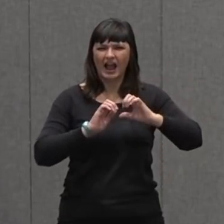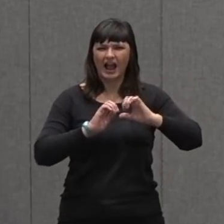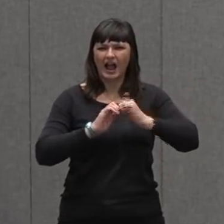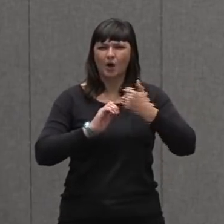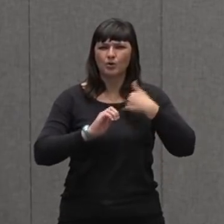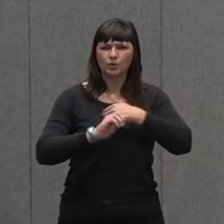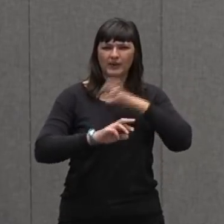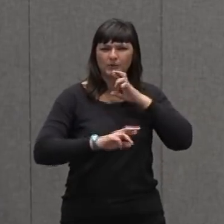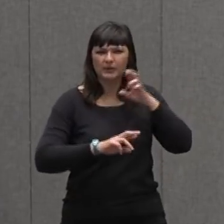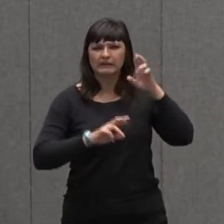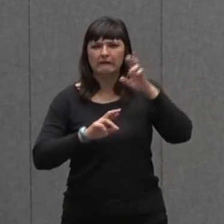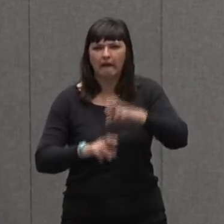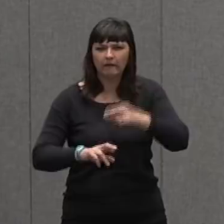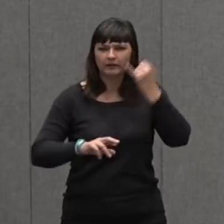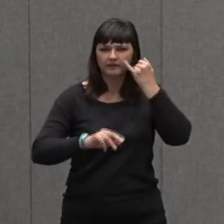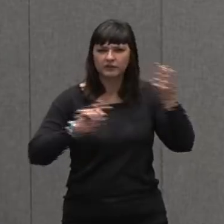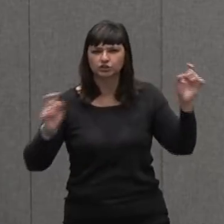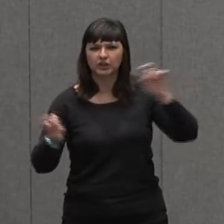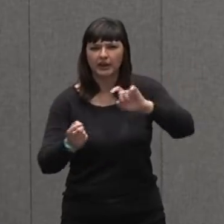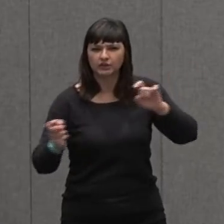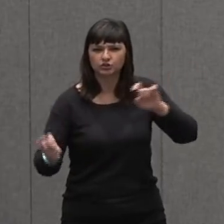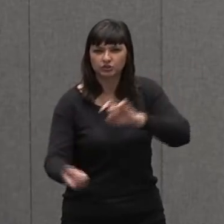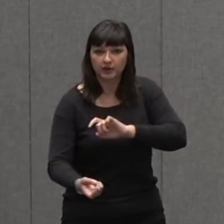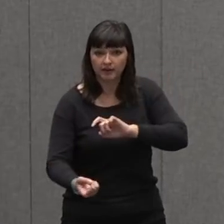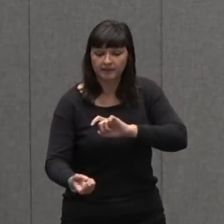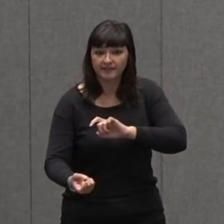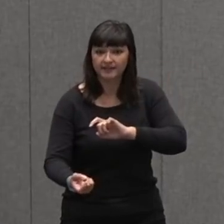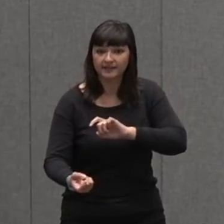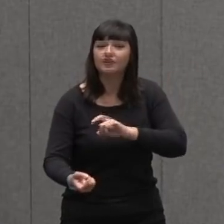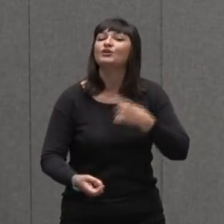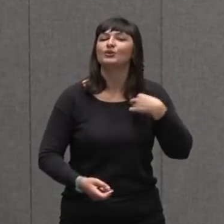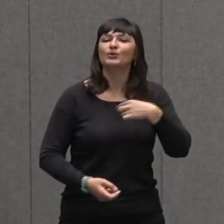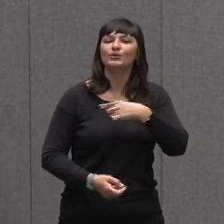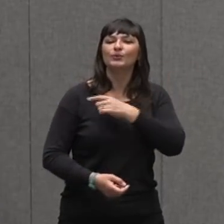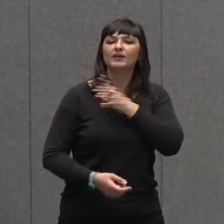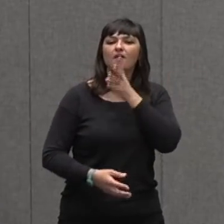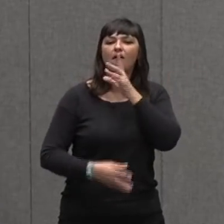And we were looking for changes in that environment while we read the book.